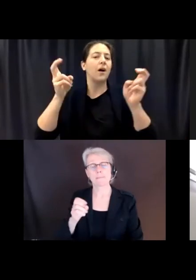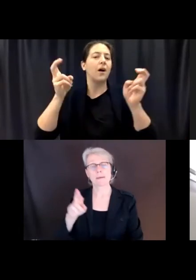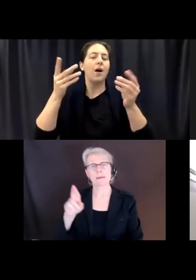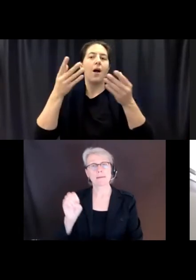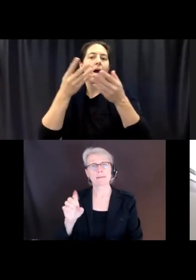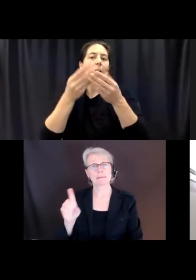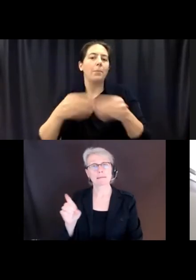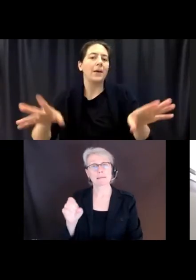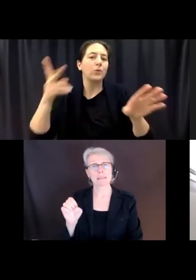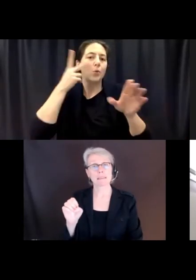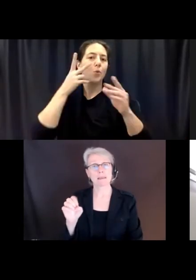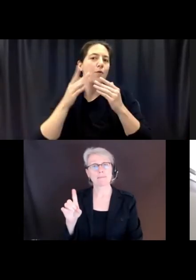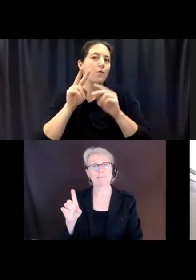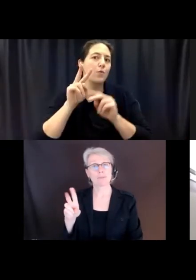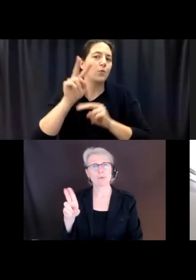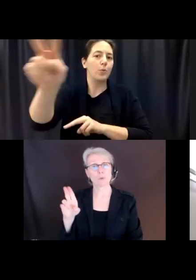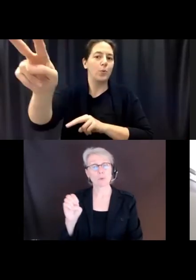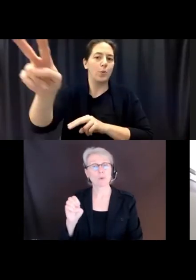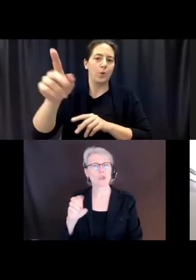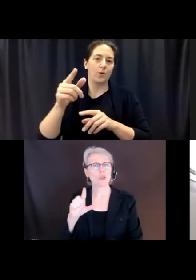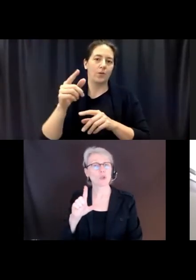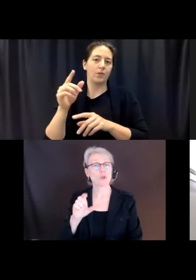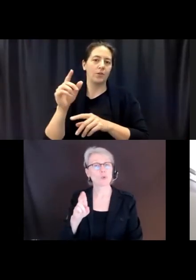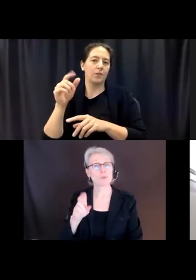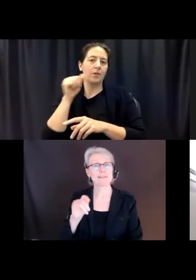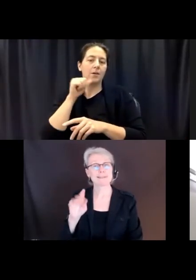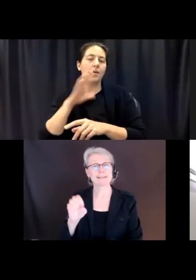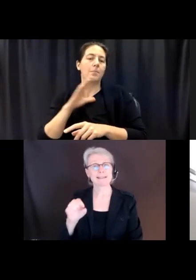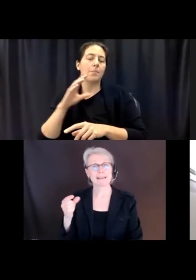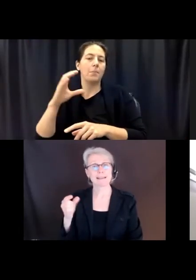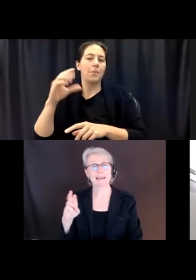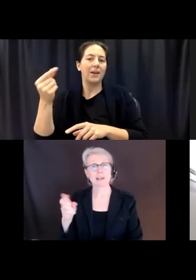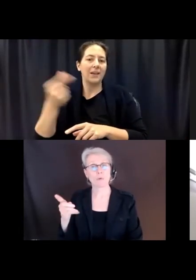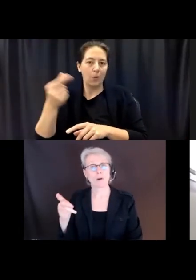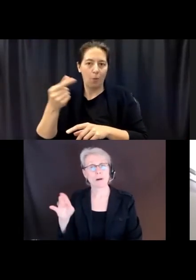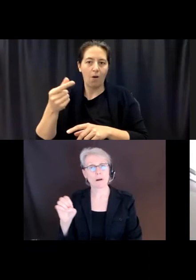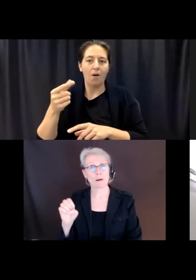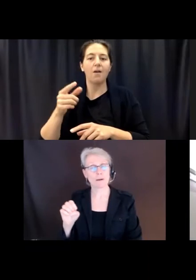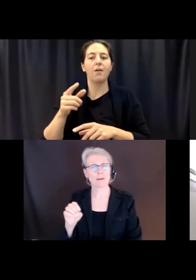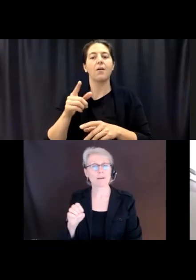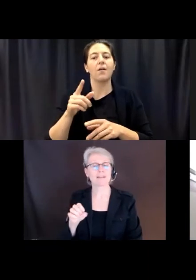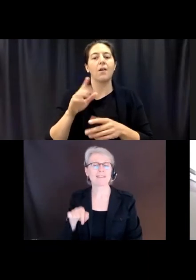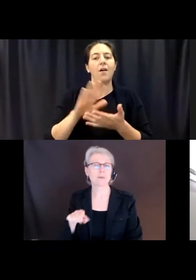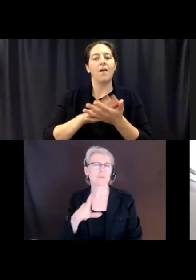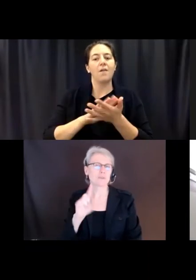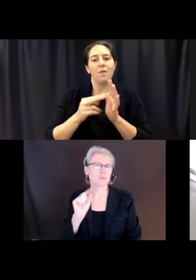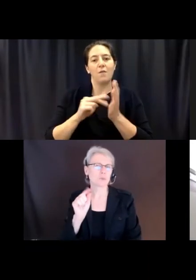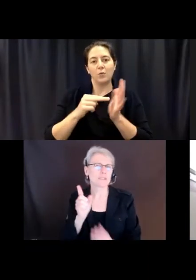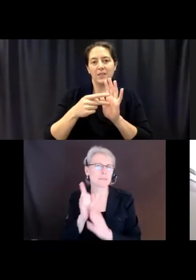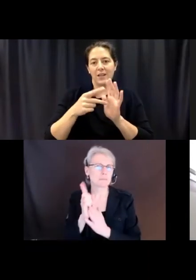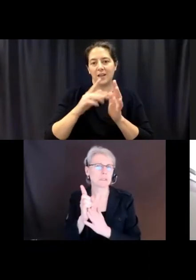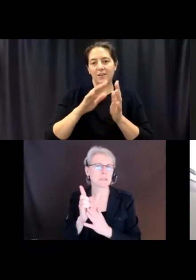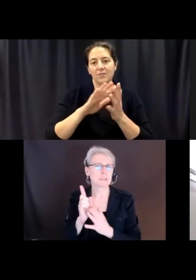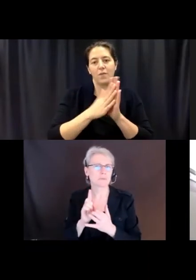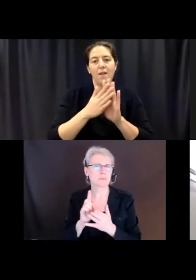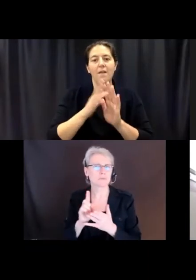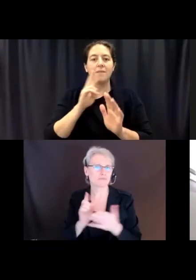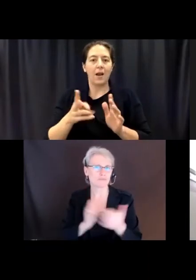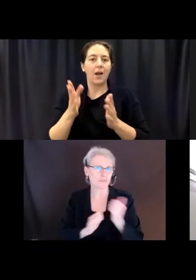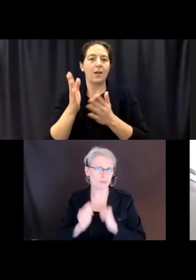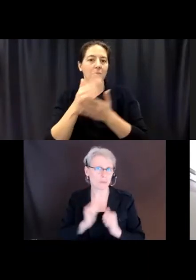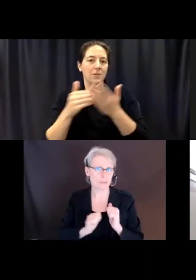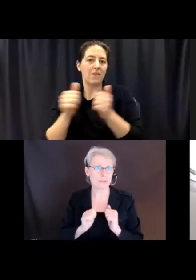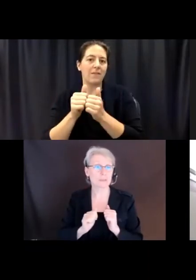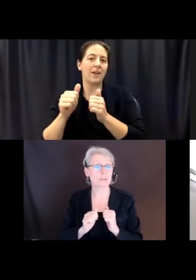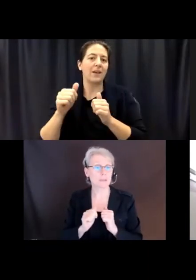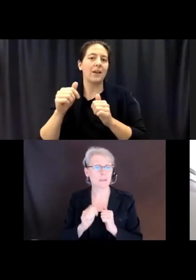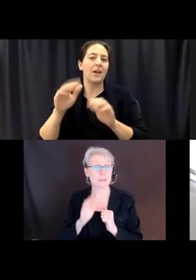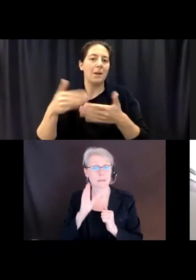A CHOREOGRAPHER. THIS WAS A 20-MINUTE PERFORMANCE. I'M GOING TO SHOW YOU A VIDEO SEGMENT ABOUT